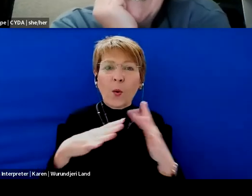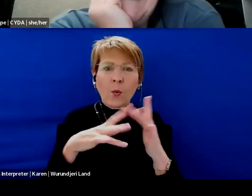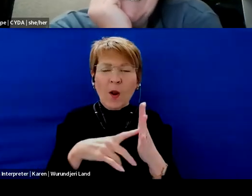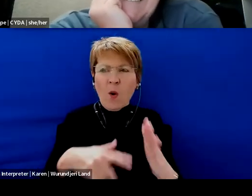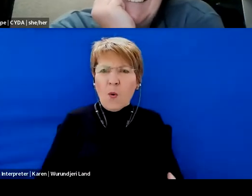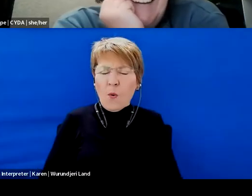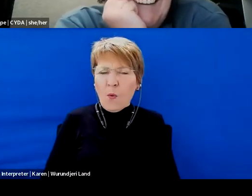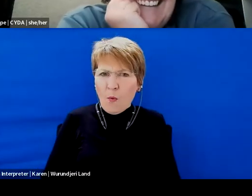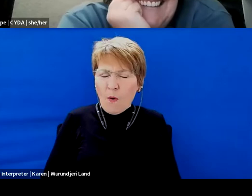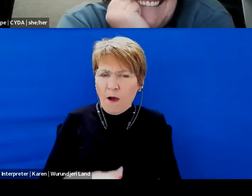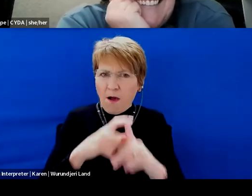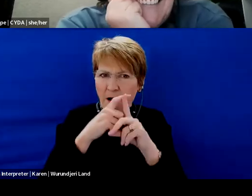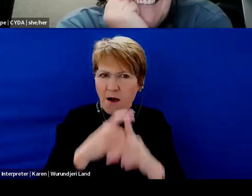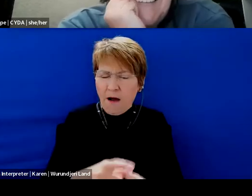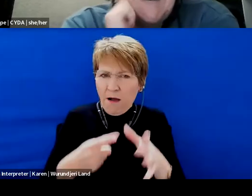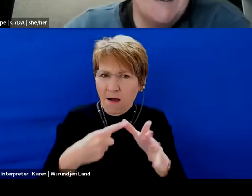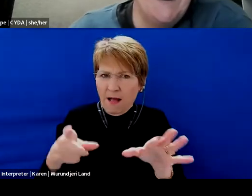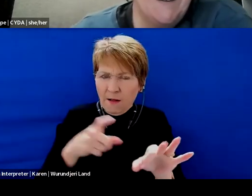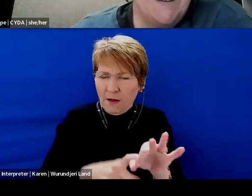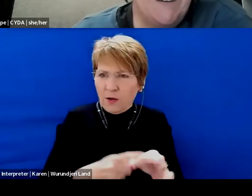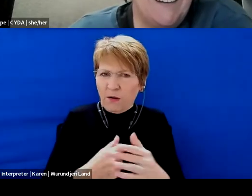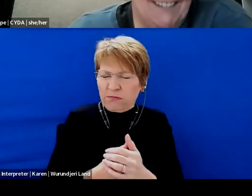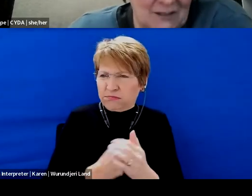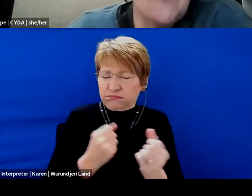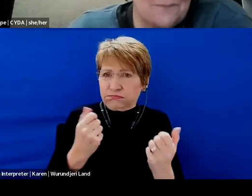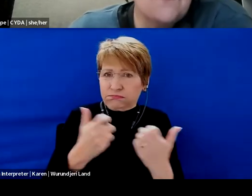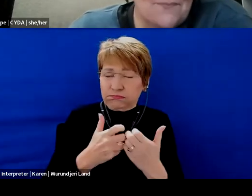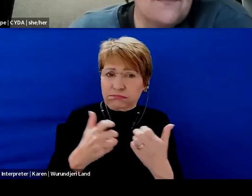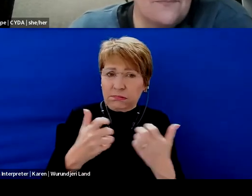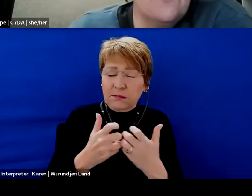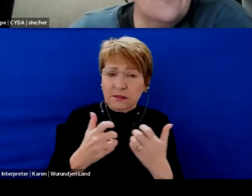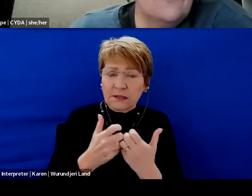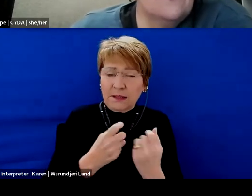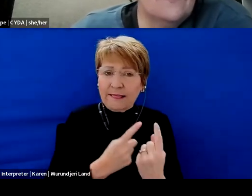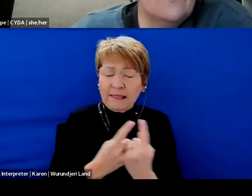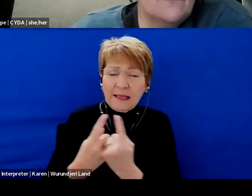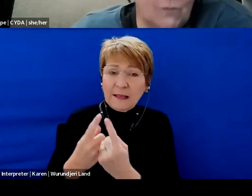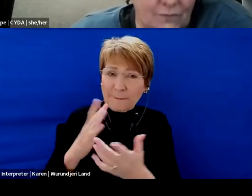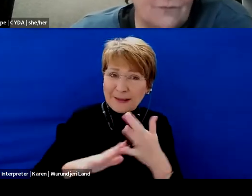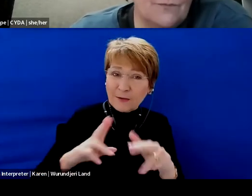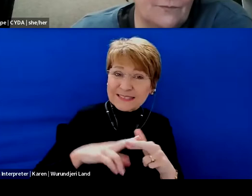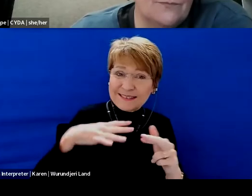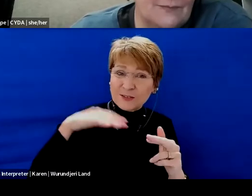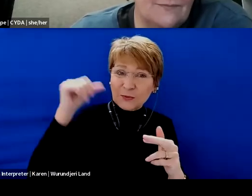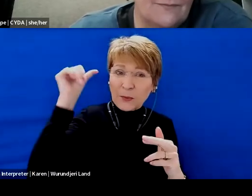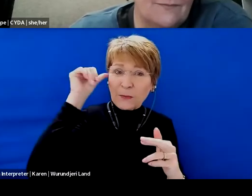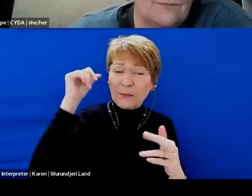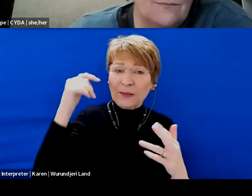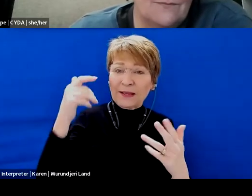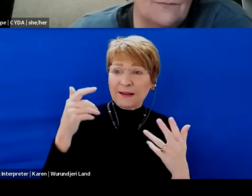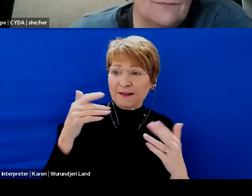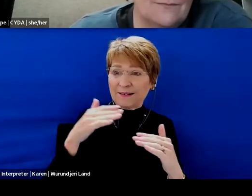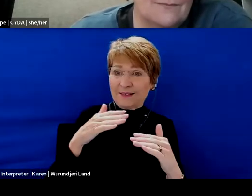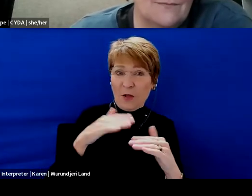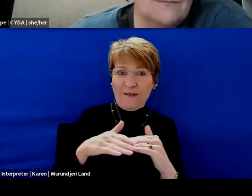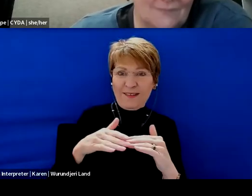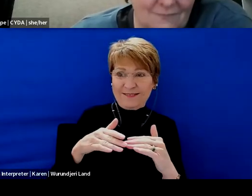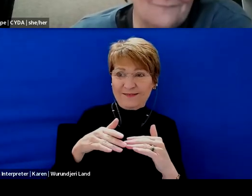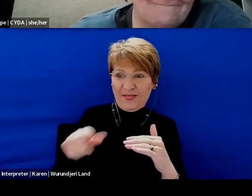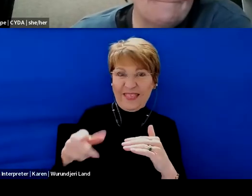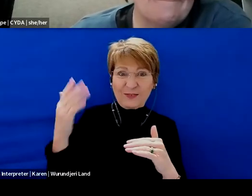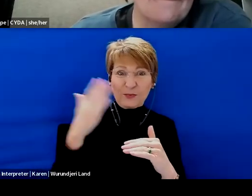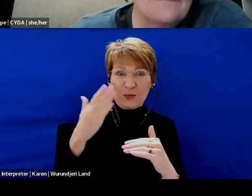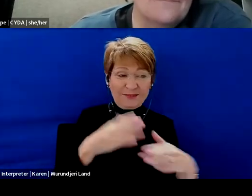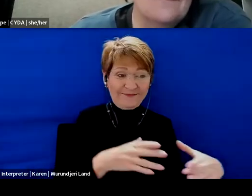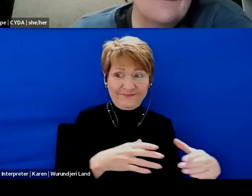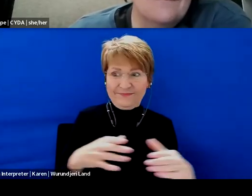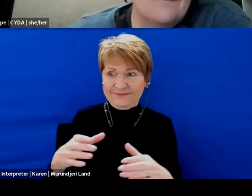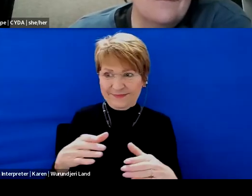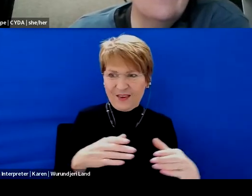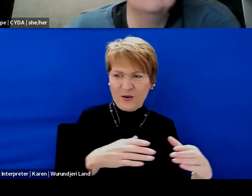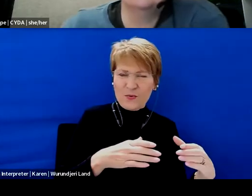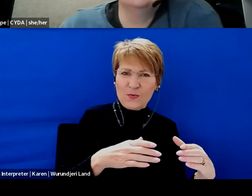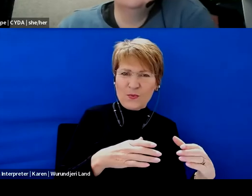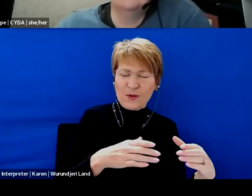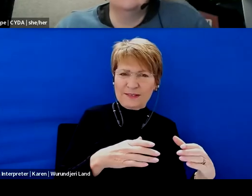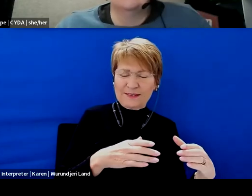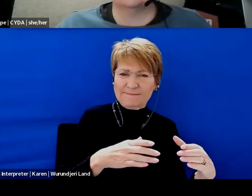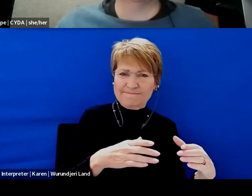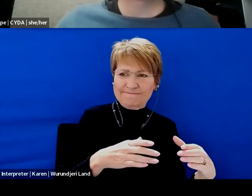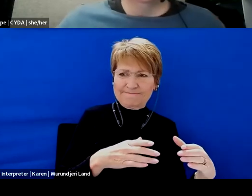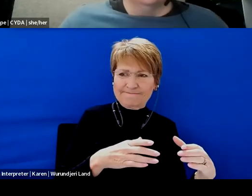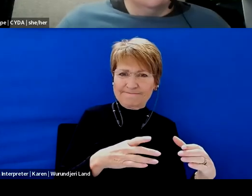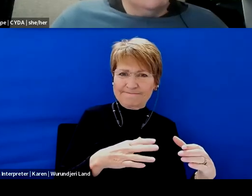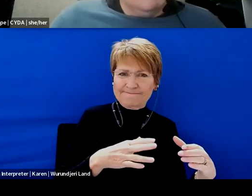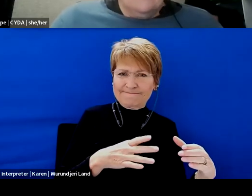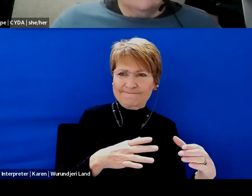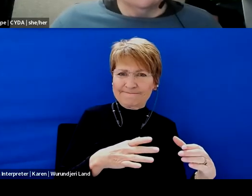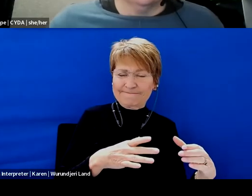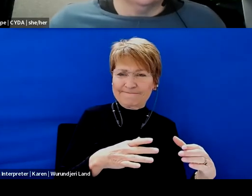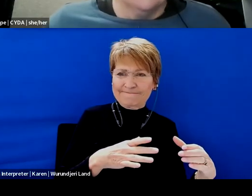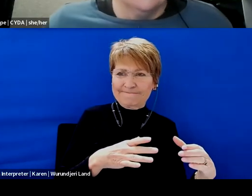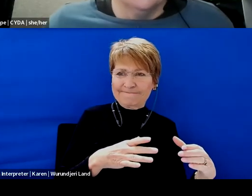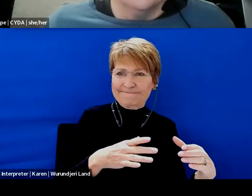That's a tough one because so many things that parents need to know about the school that they're sending their child to, like,